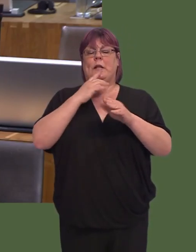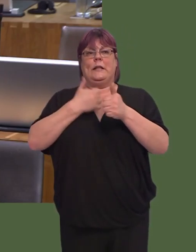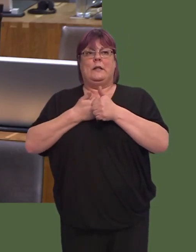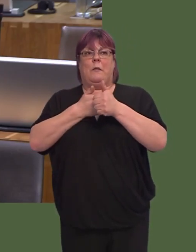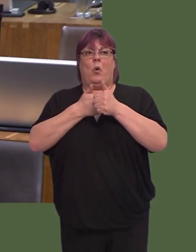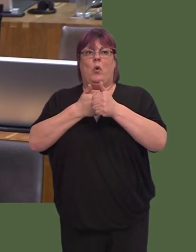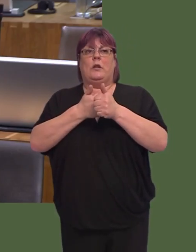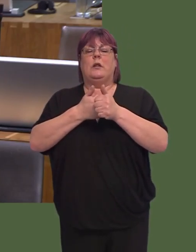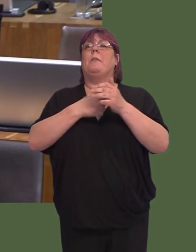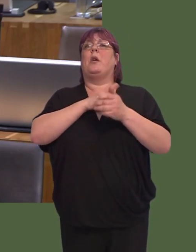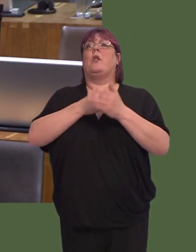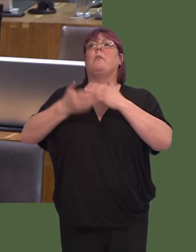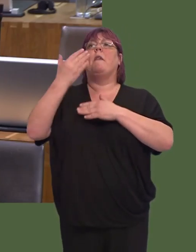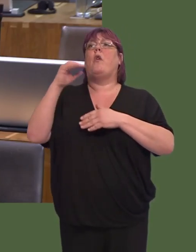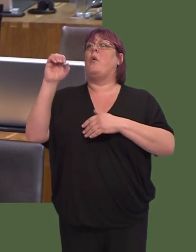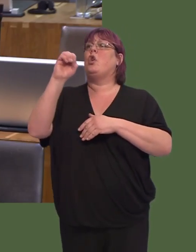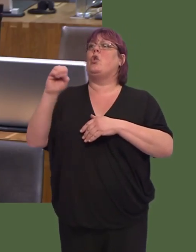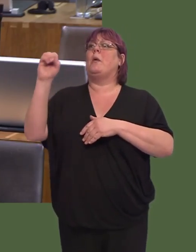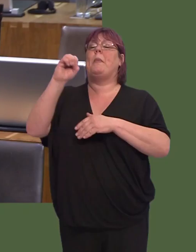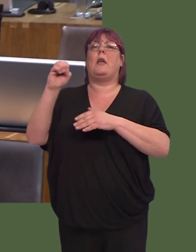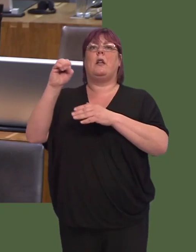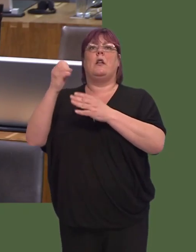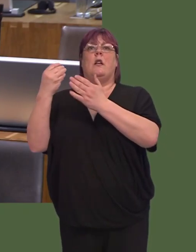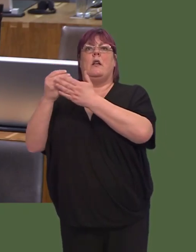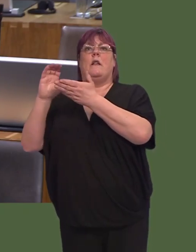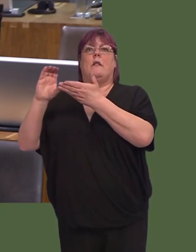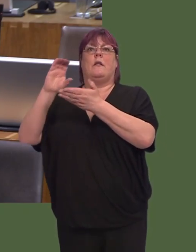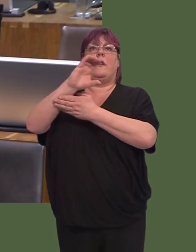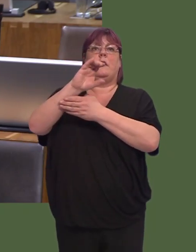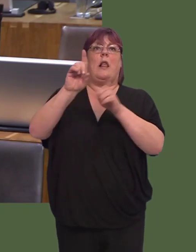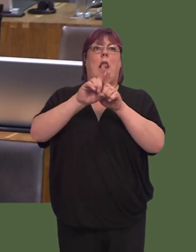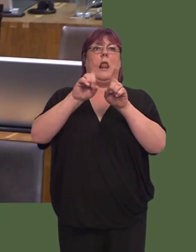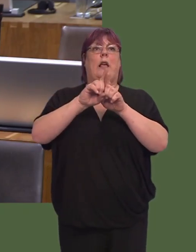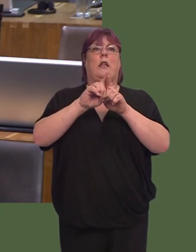Union funding schemes, including Working Skills for Adults, Bridges into Work, apprenticeships